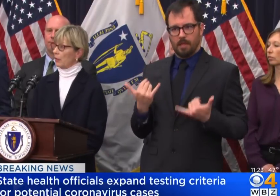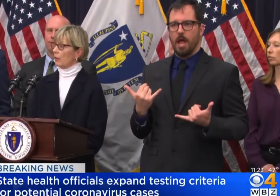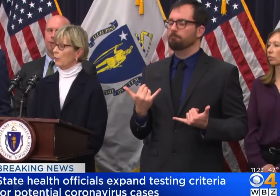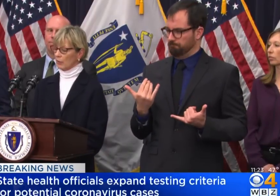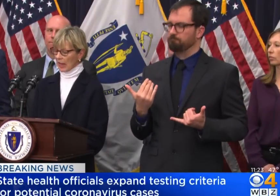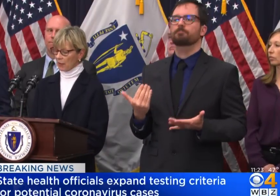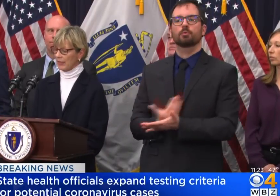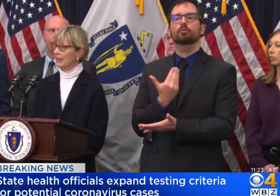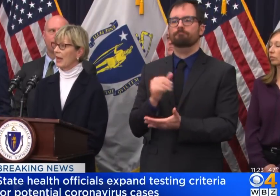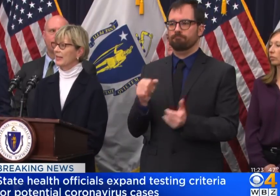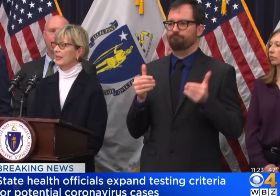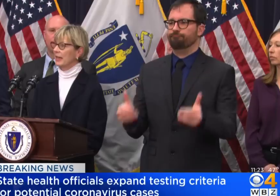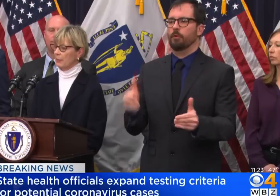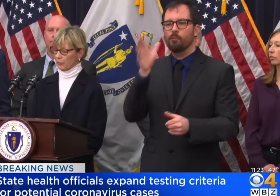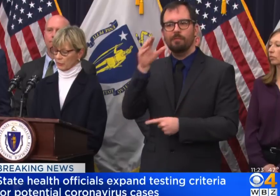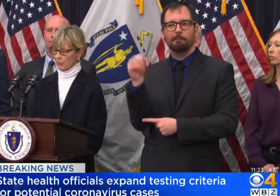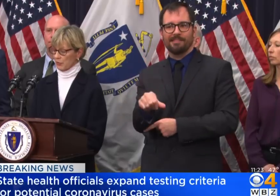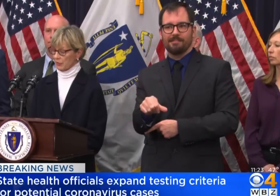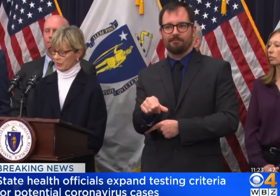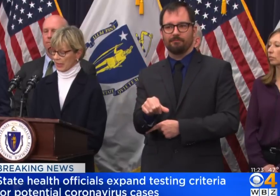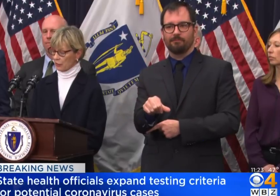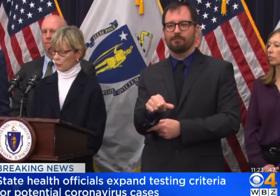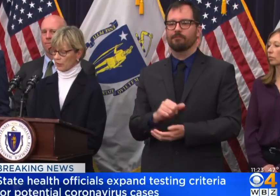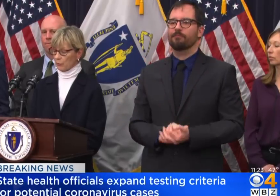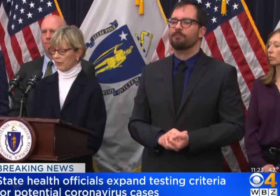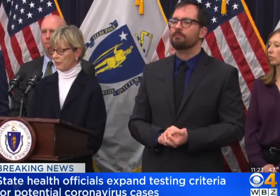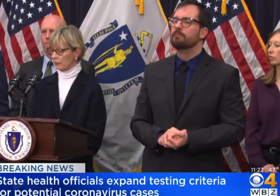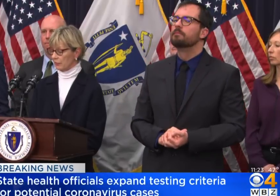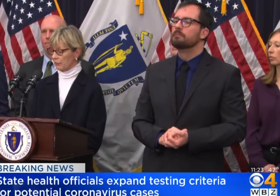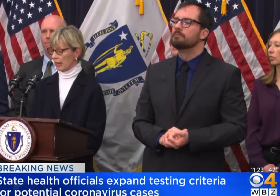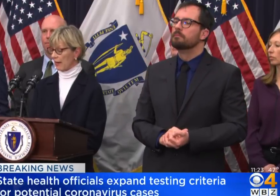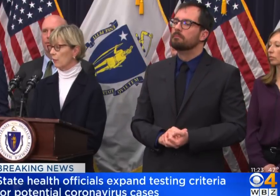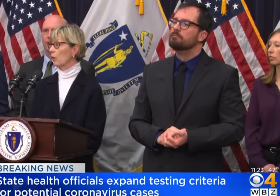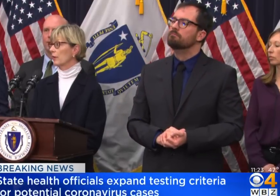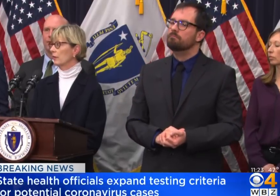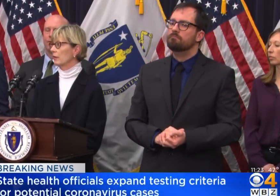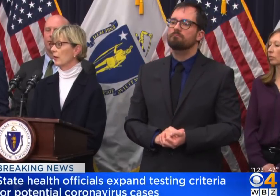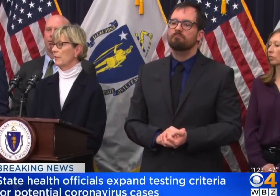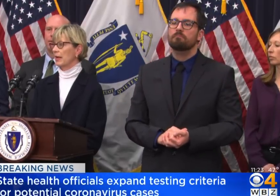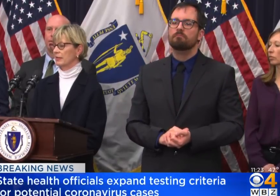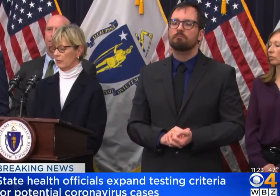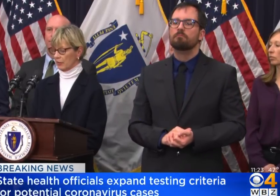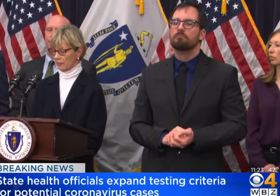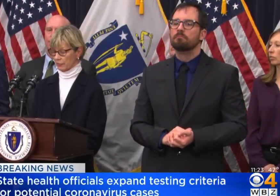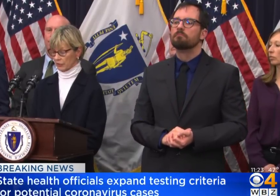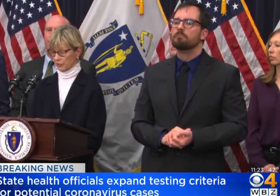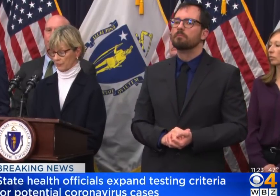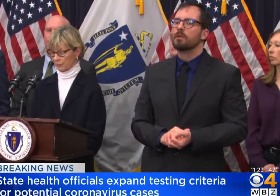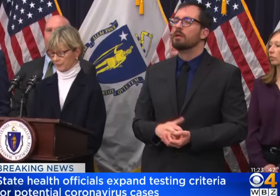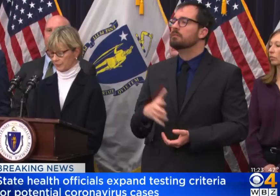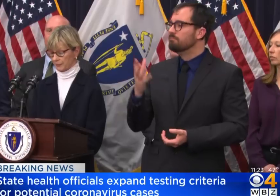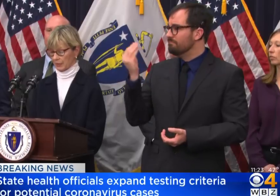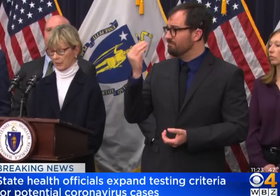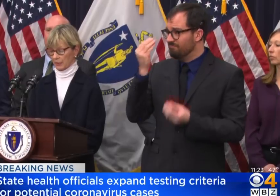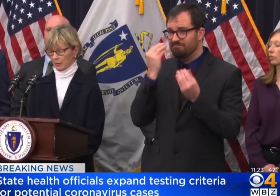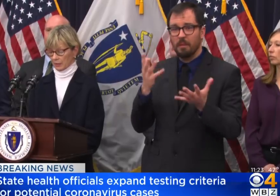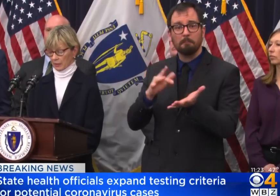WE'LL COVER THE COST. THIS IS UNPRECEDENTED. USUALLY TELEHEALTH REQUIRES VIDEO CONFERENCING.